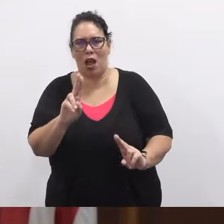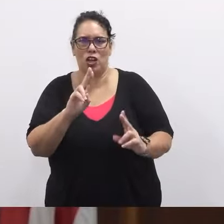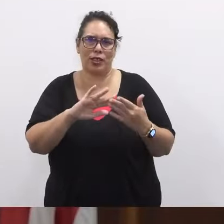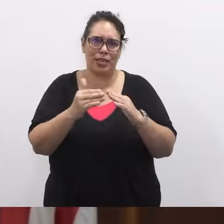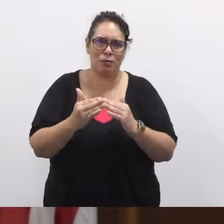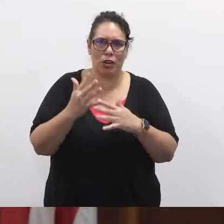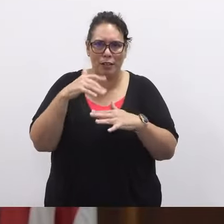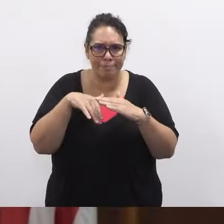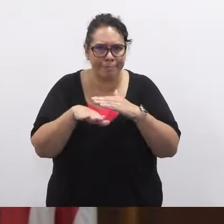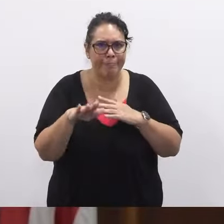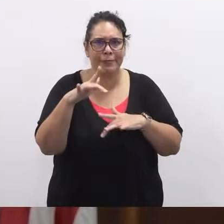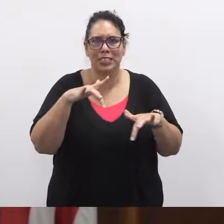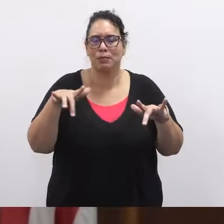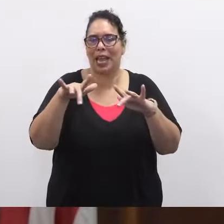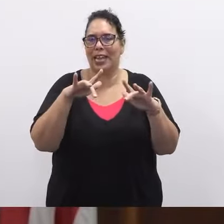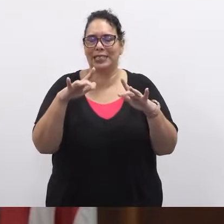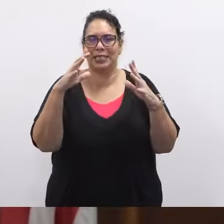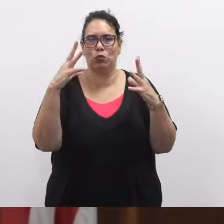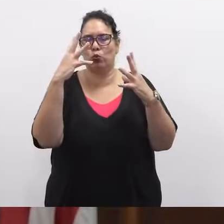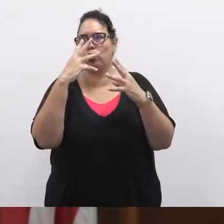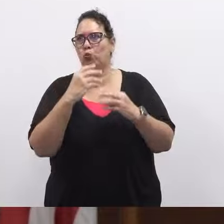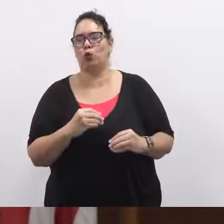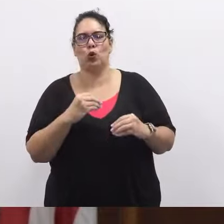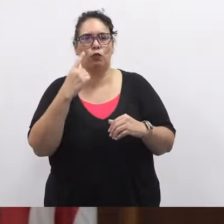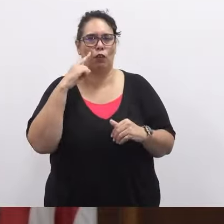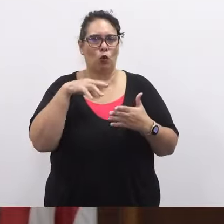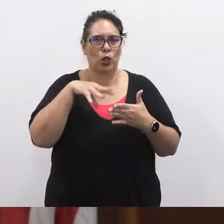and creating a beautiful space for those students